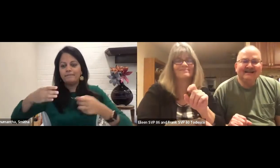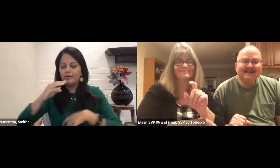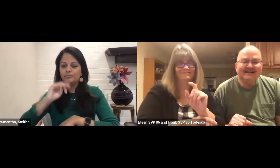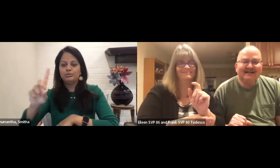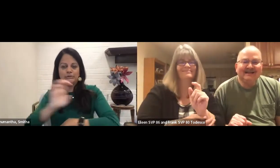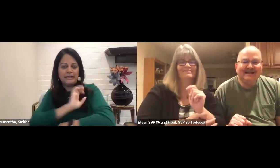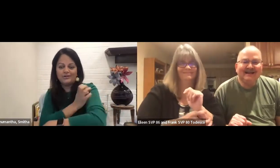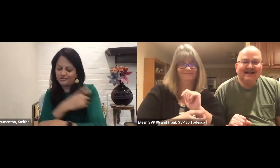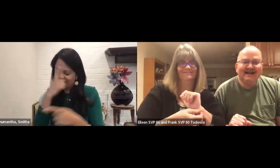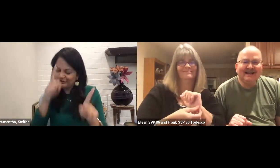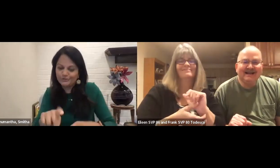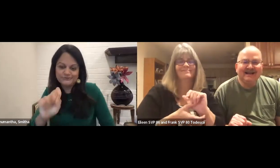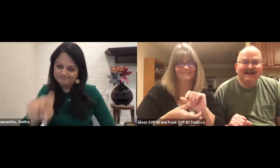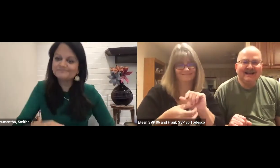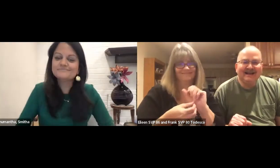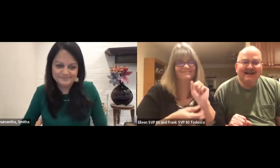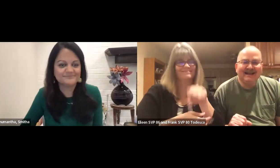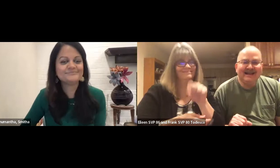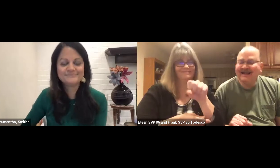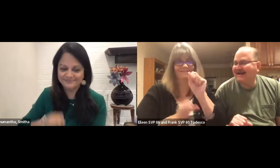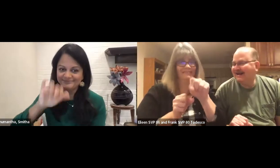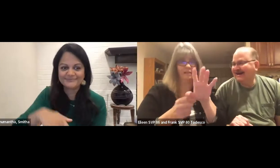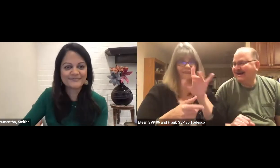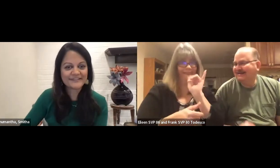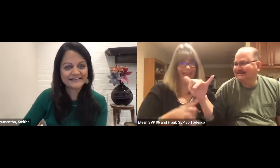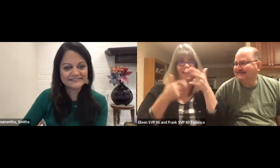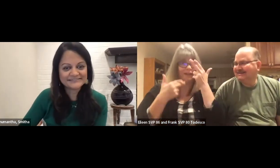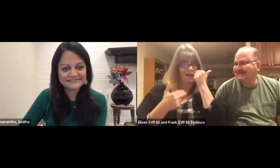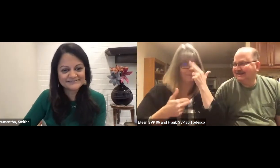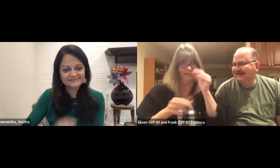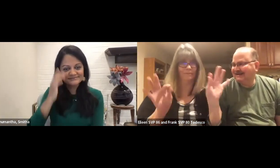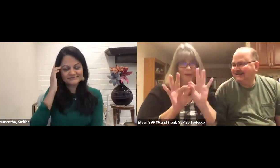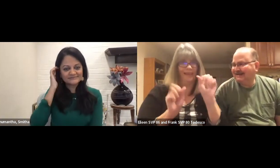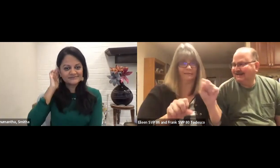and you have to just lighten up the situation, and--I totally agree-- it has to be part of the mix.